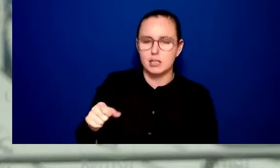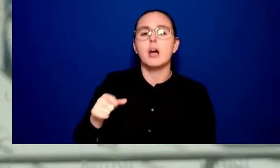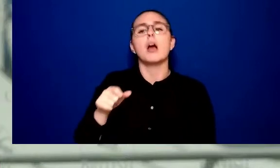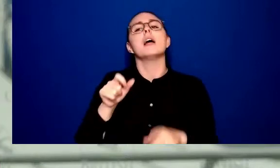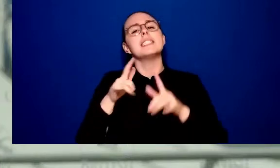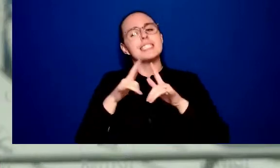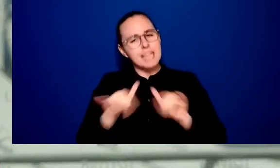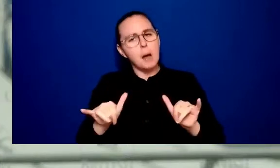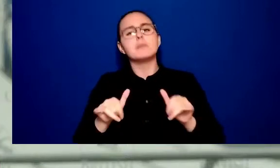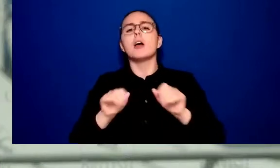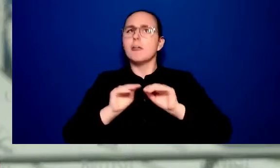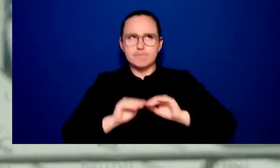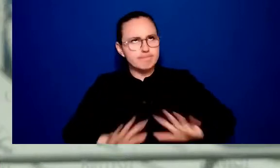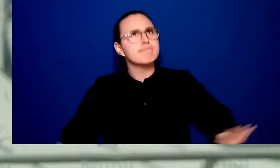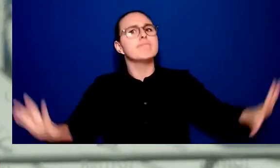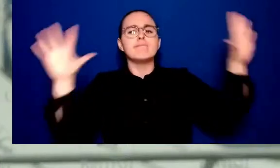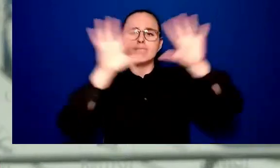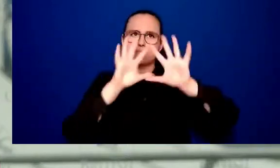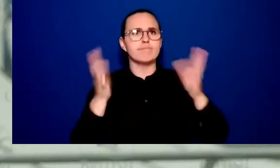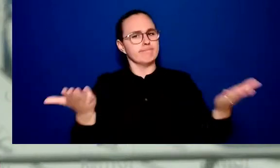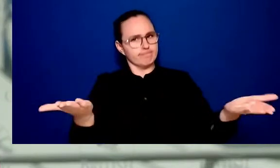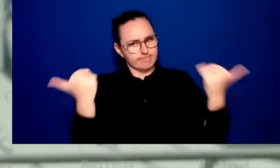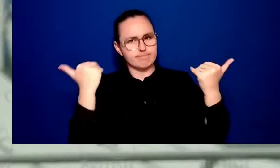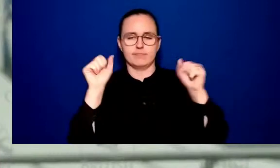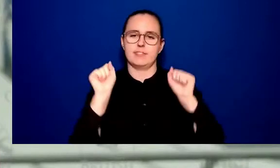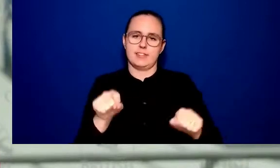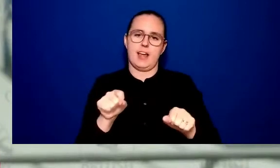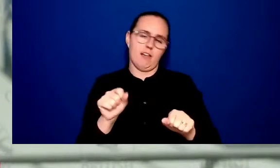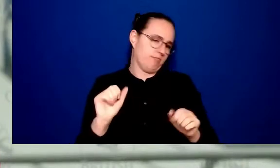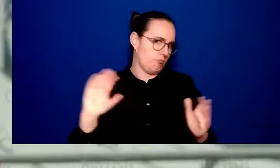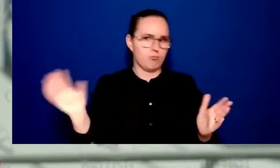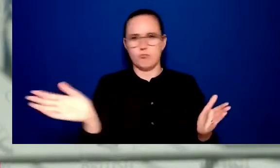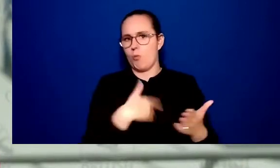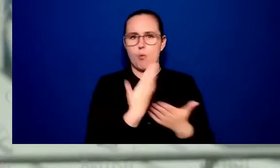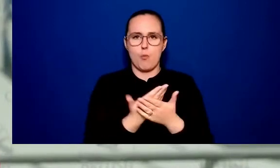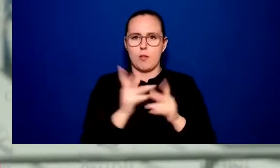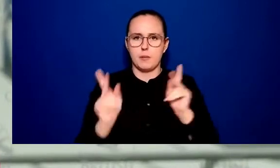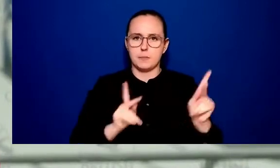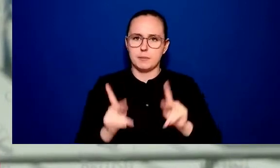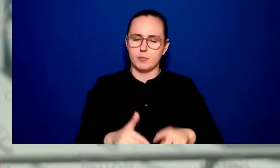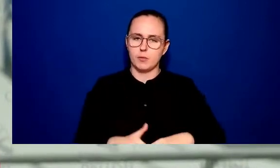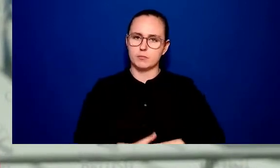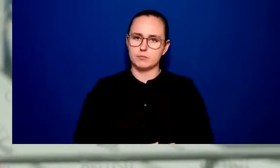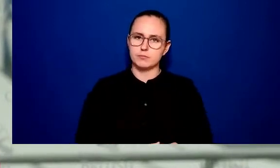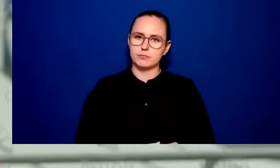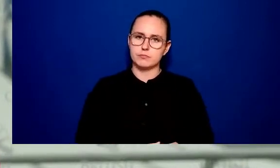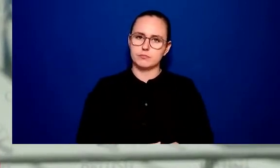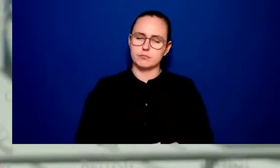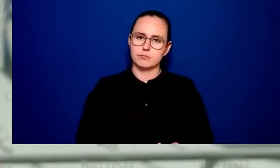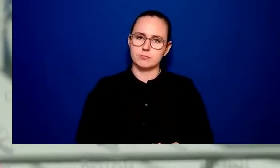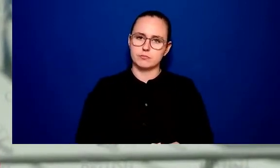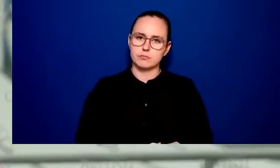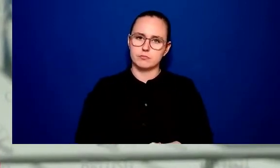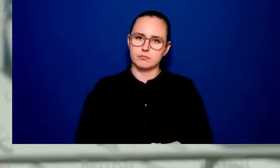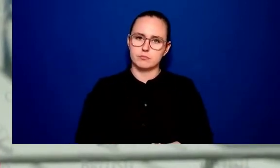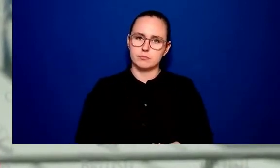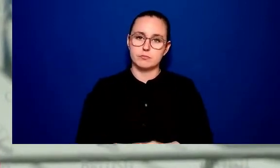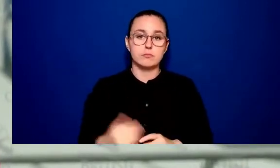there for everybody when the vaccine is available. And we'll be taking a number of different approaches. It probably will